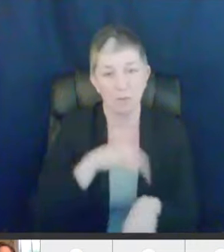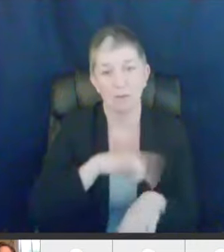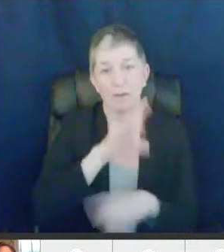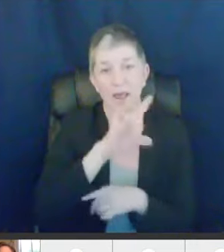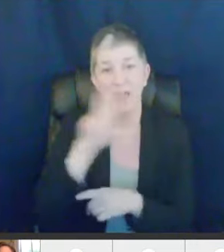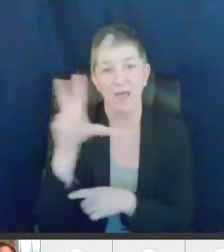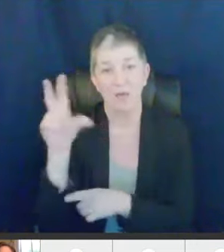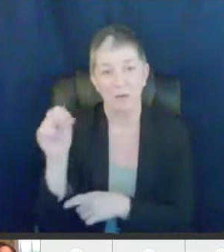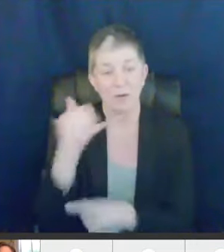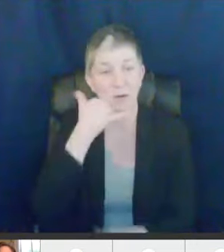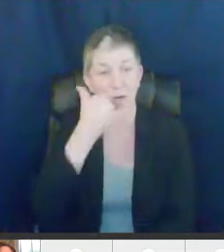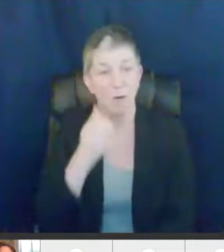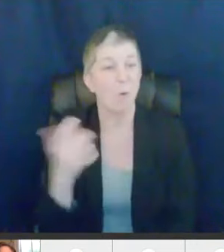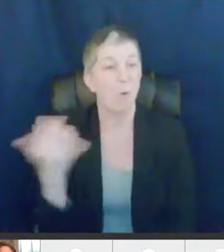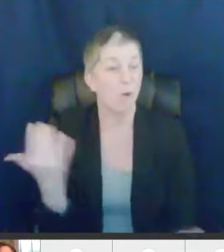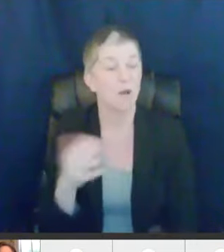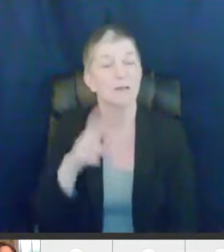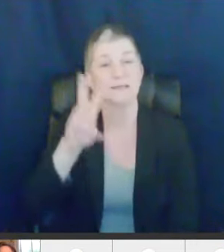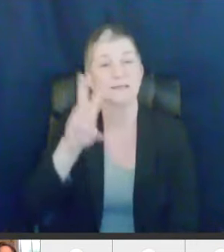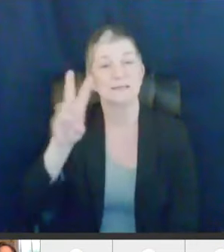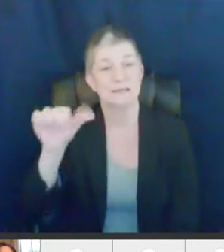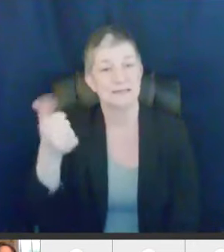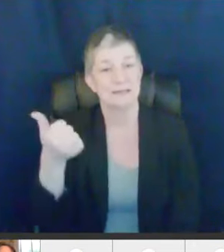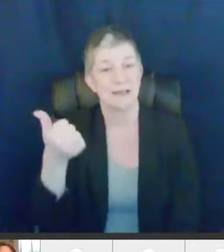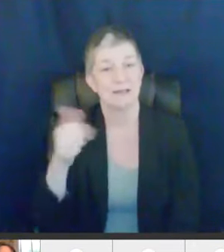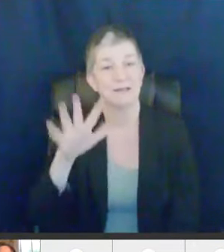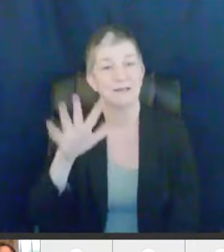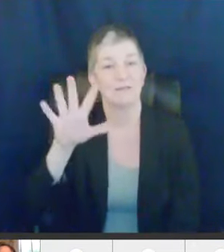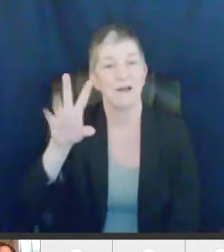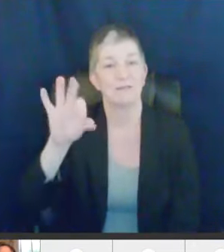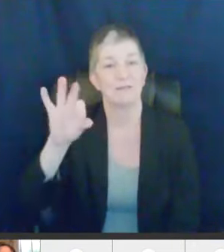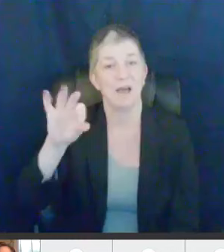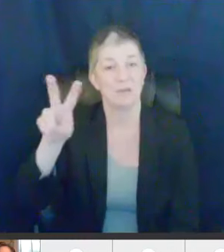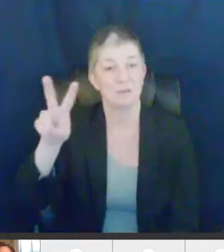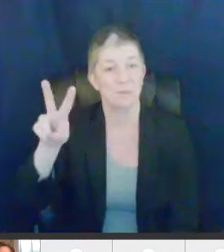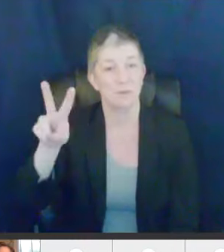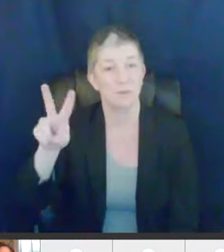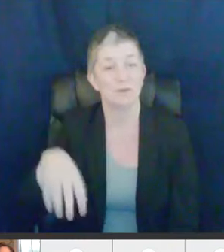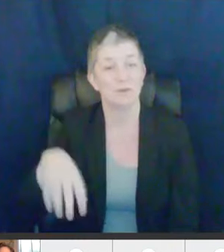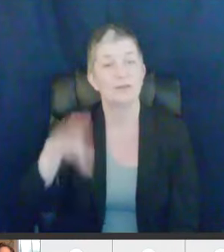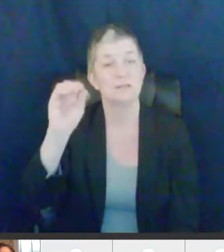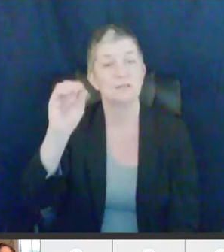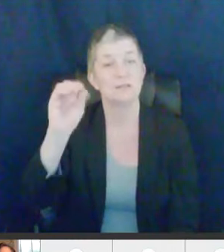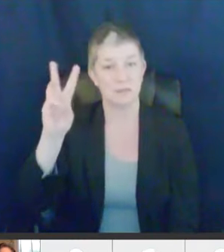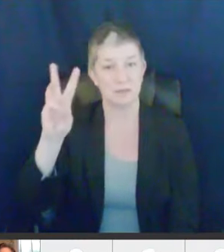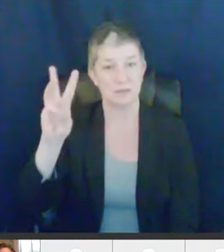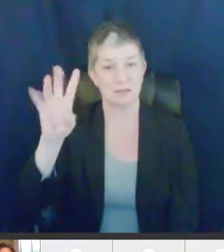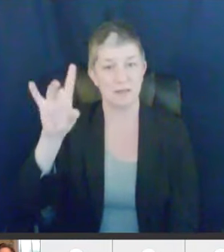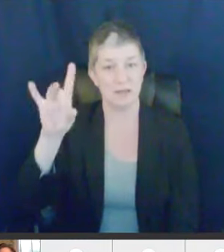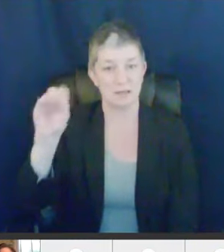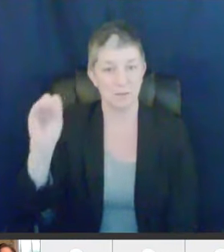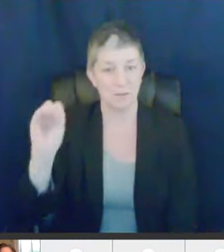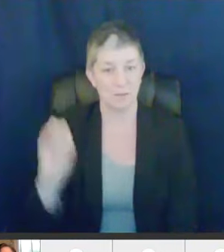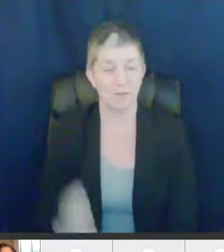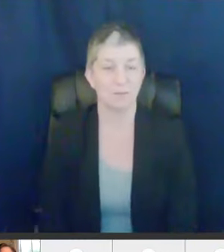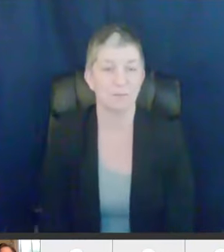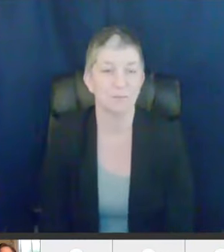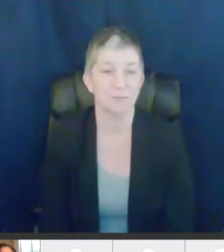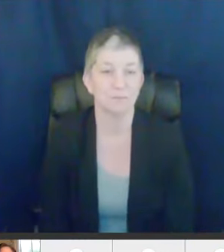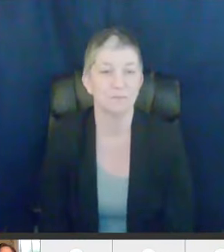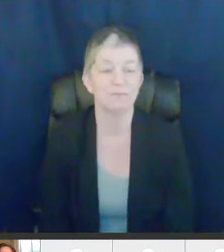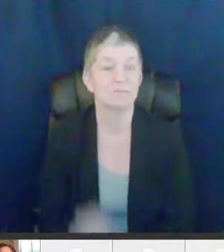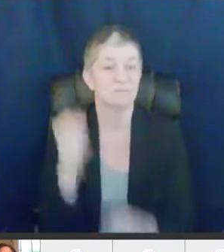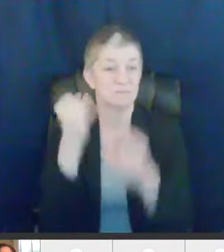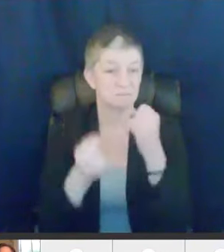calling 610 five nine two zero six eight zero and finally our Montgomery County